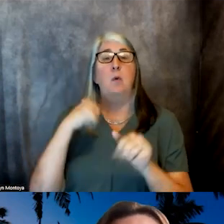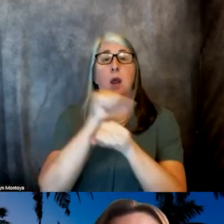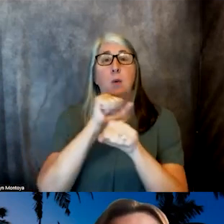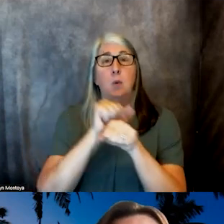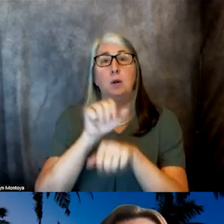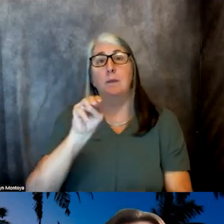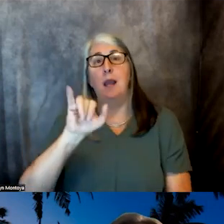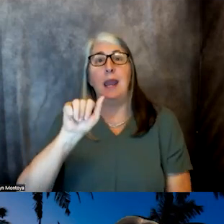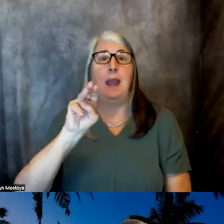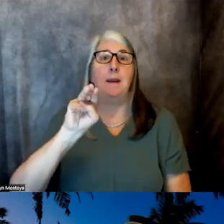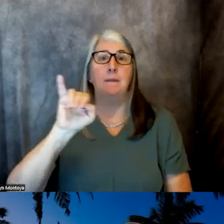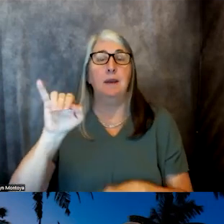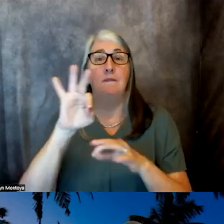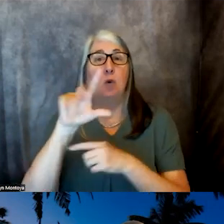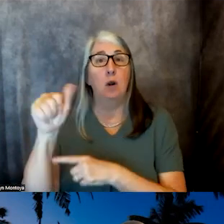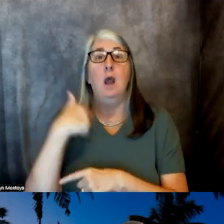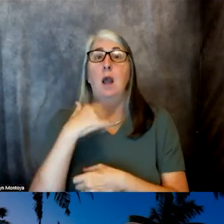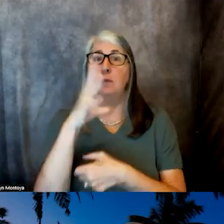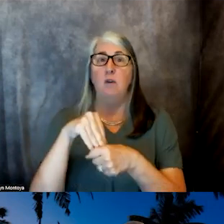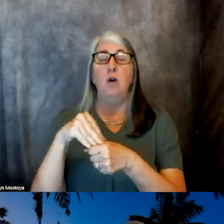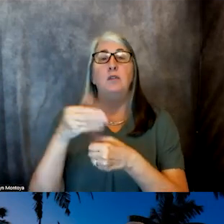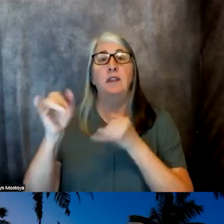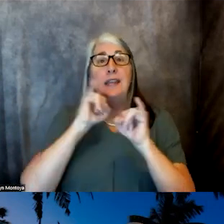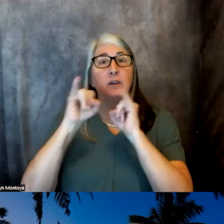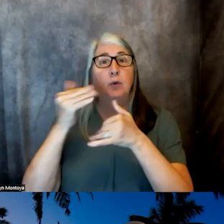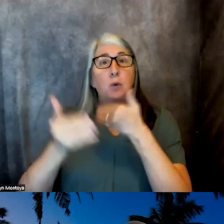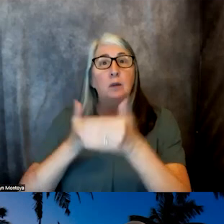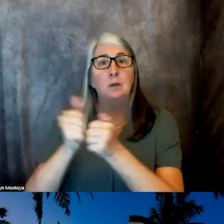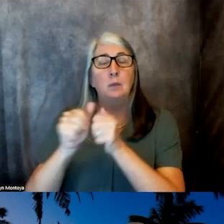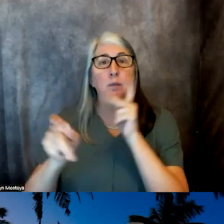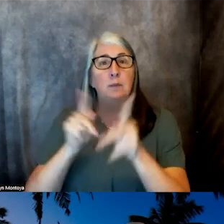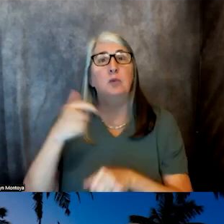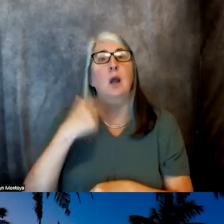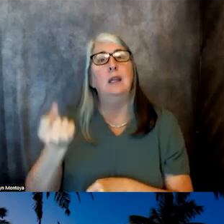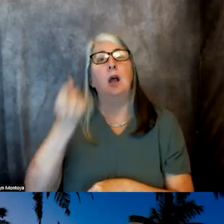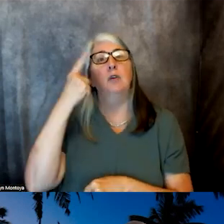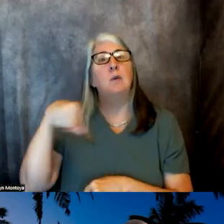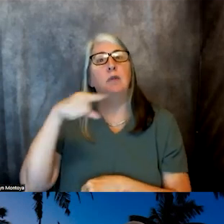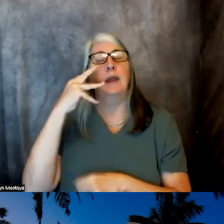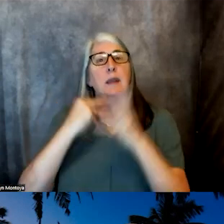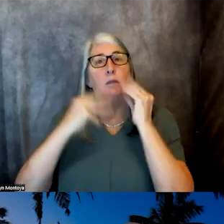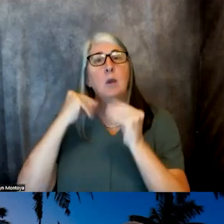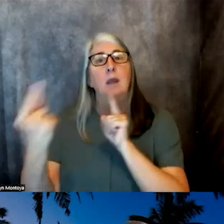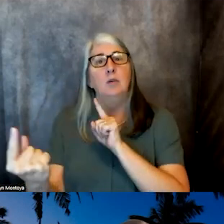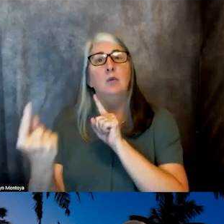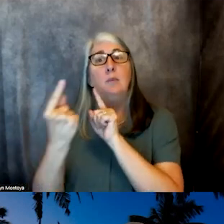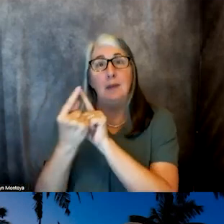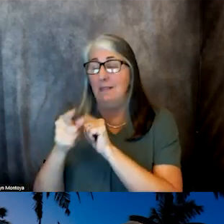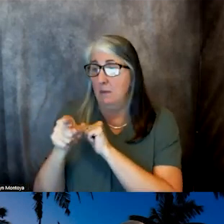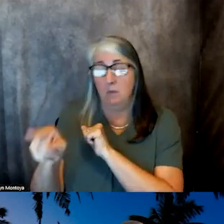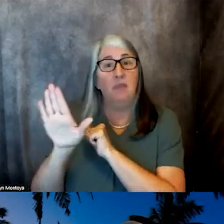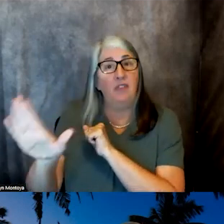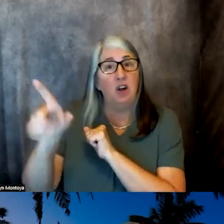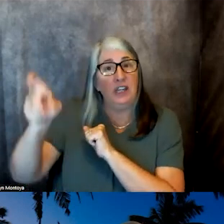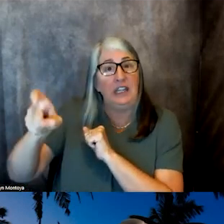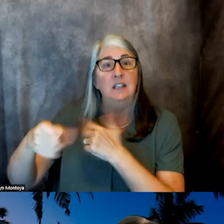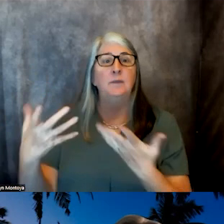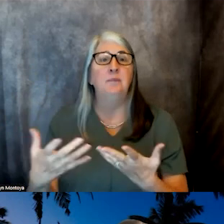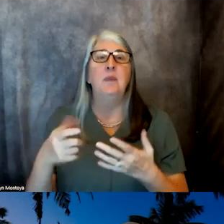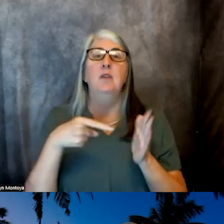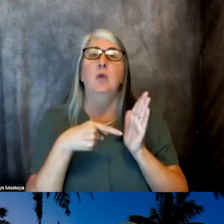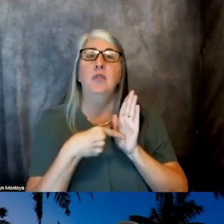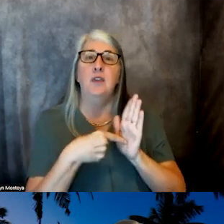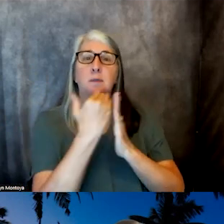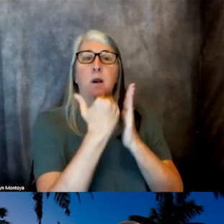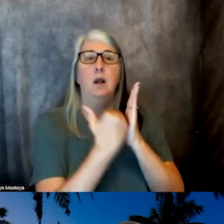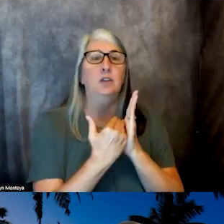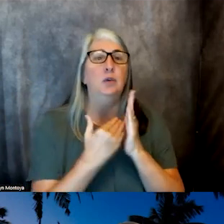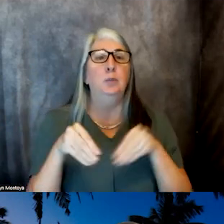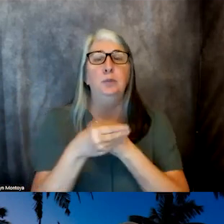PROCESS AND TO UNDERSTAND WHERE PEOPLE WERE AT. THIS MODEL REQUIRES ENTITIES TO REQUIRE